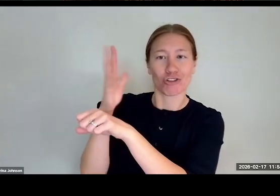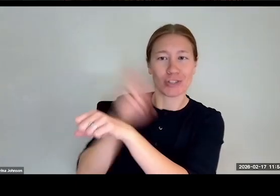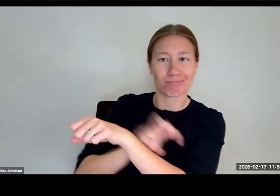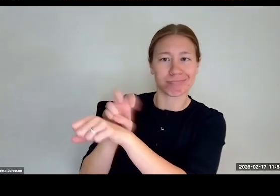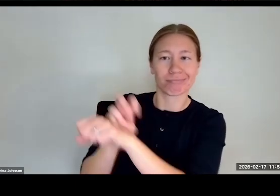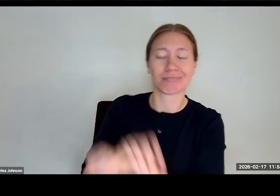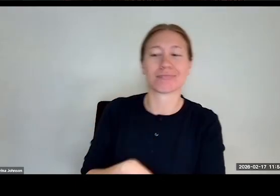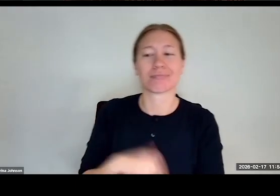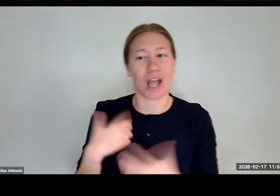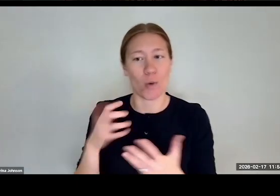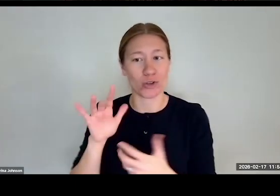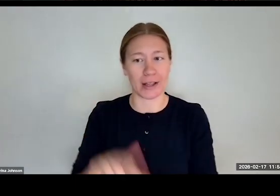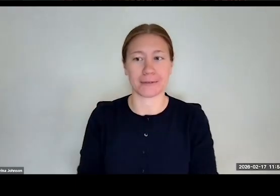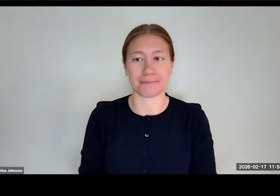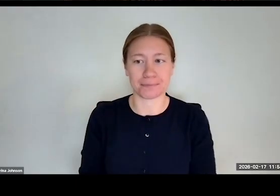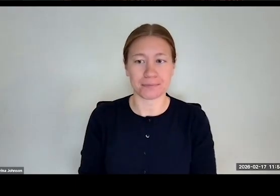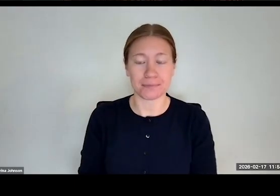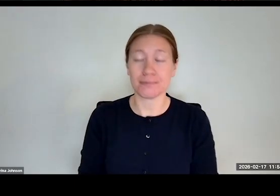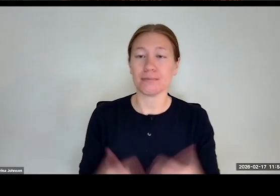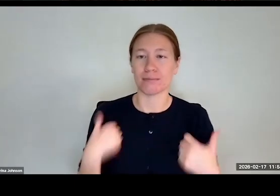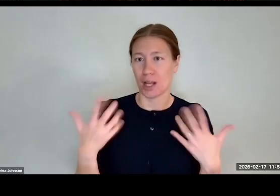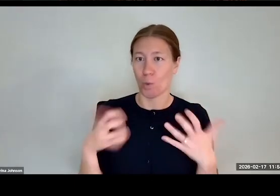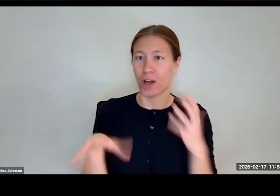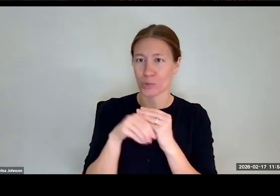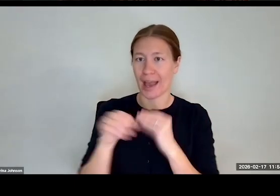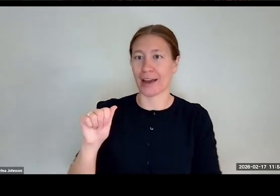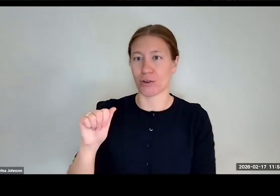Okay, so I do wanna add alt text here for this image,